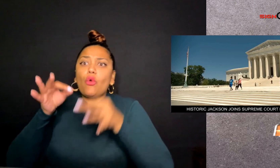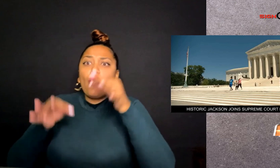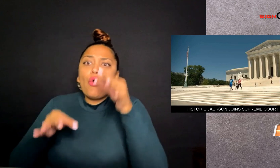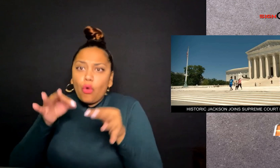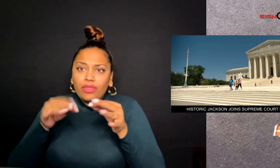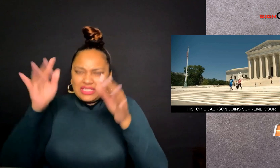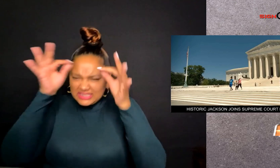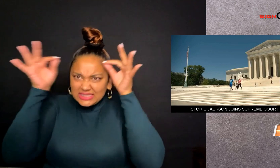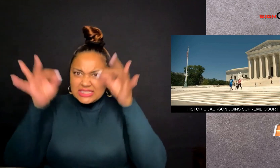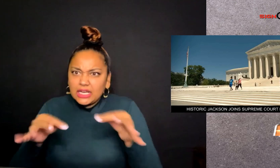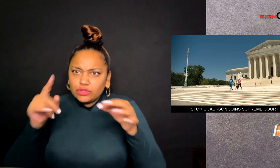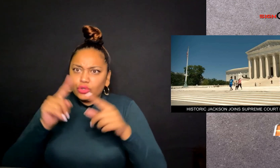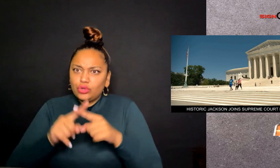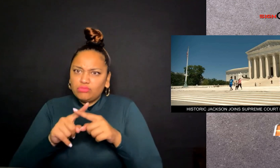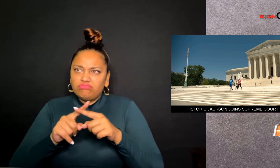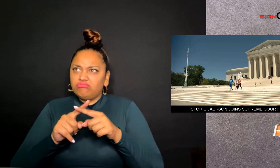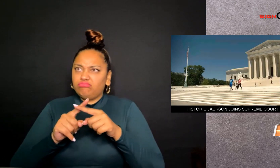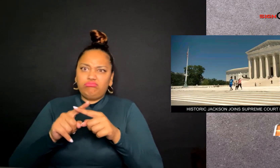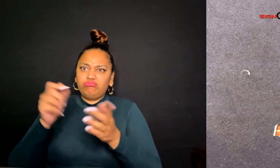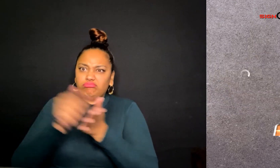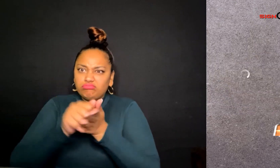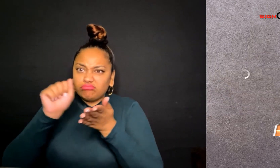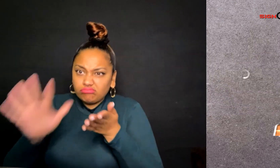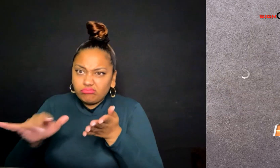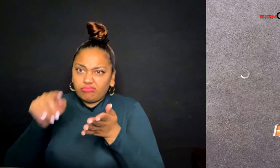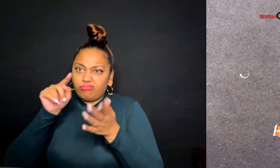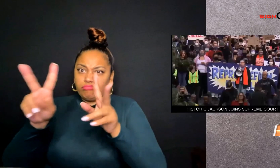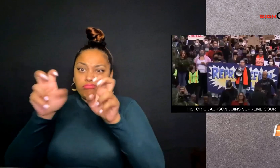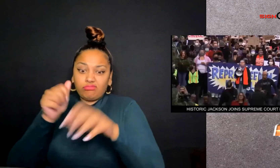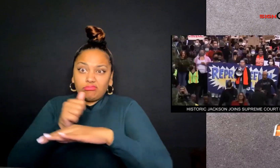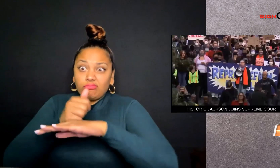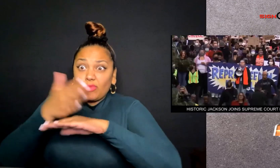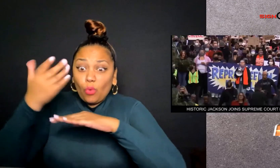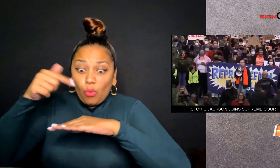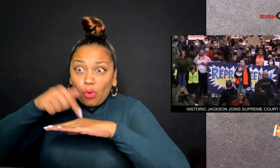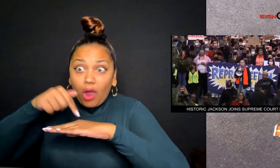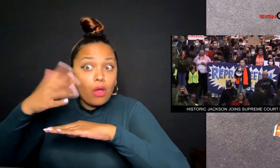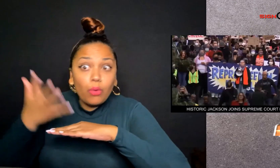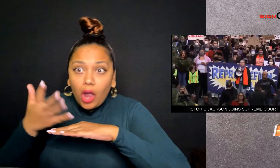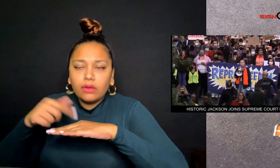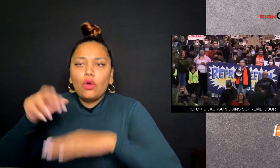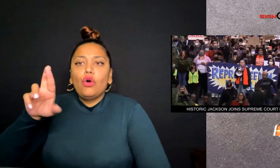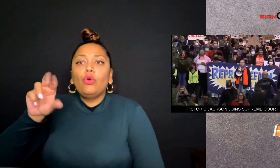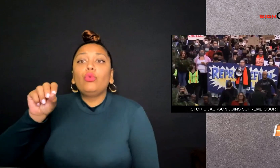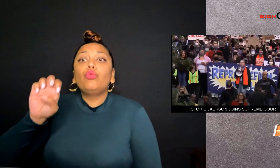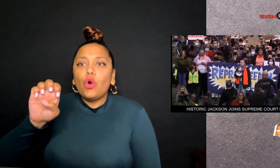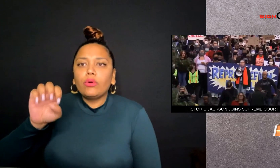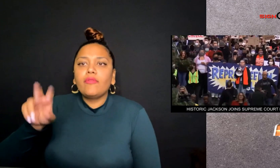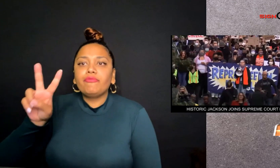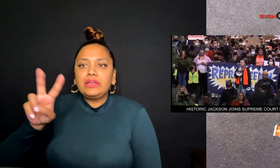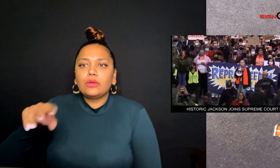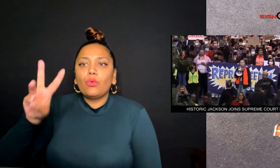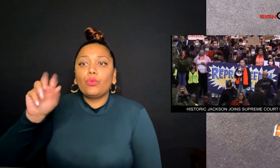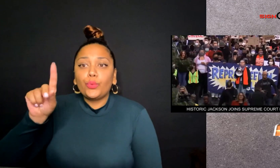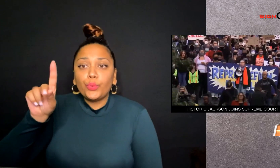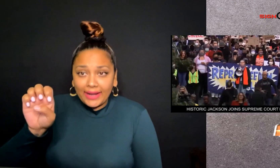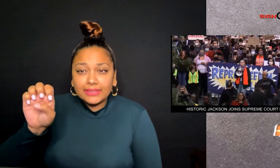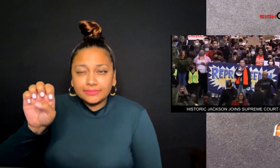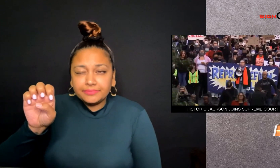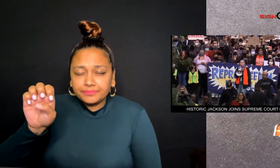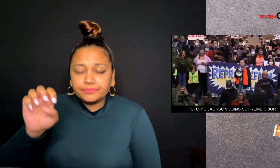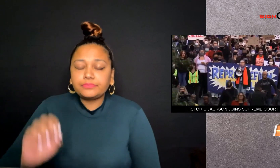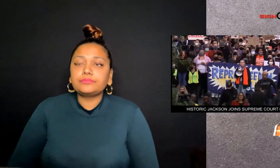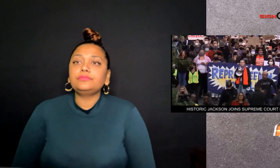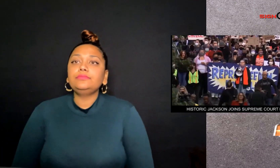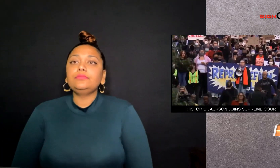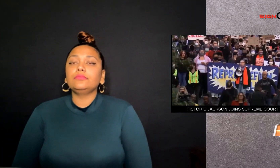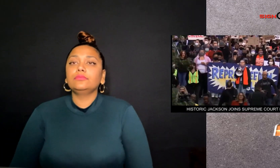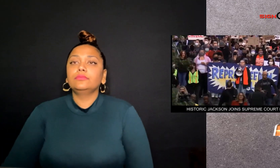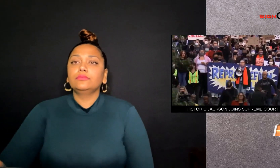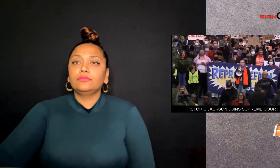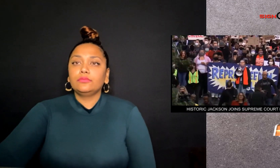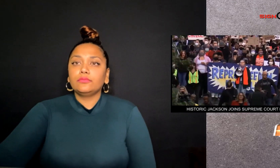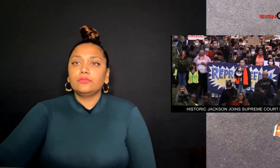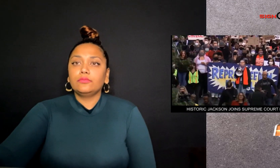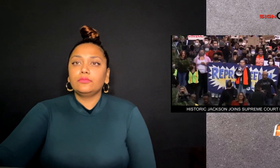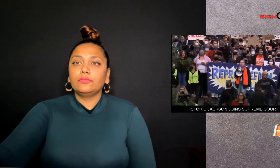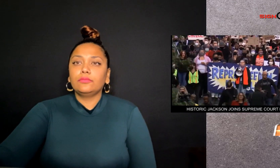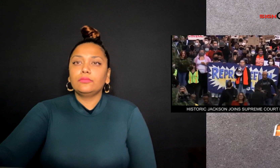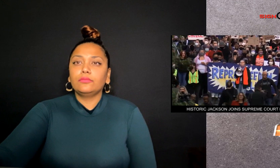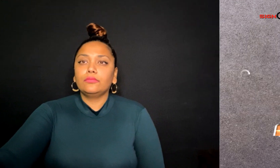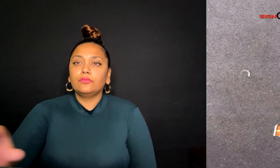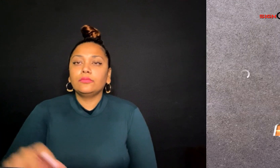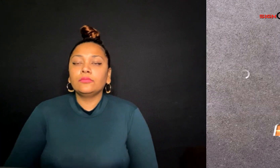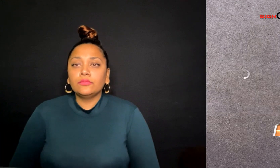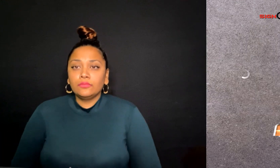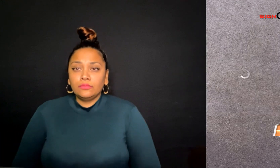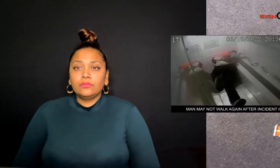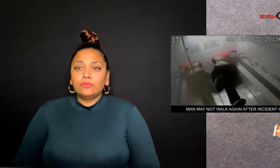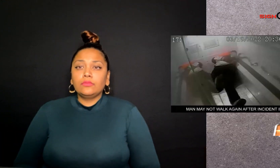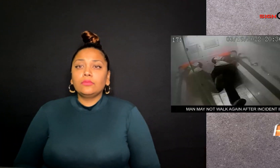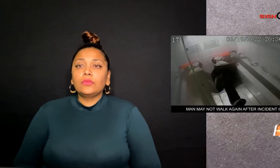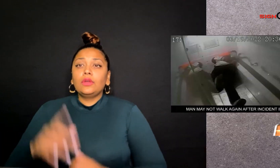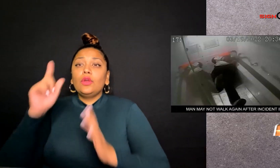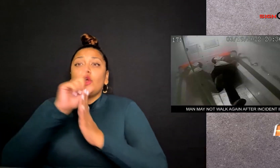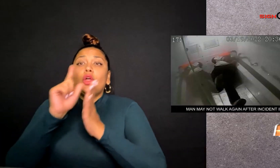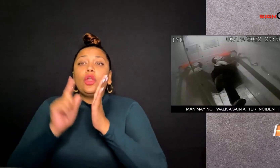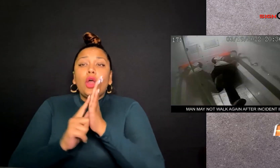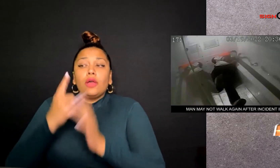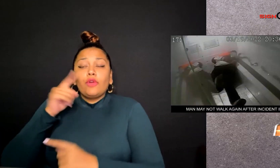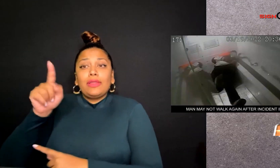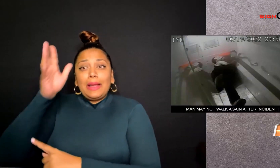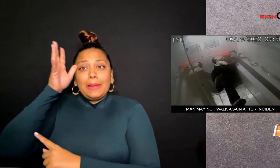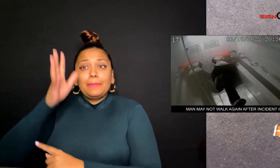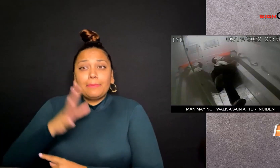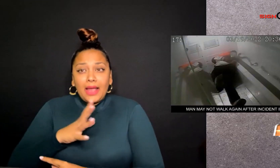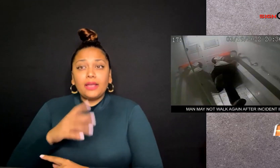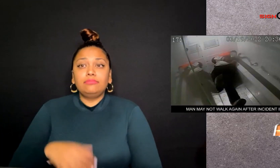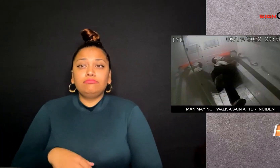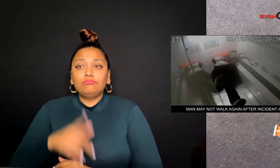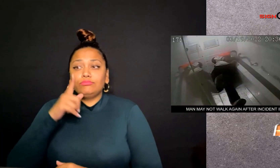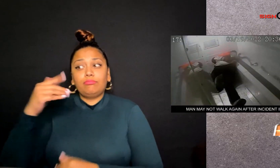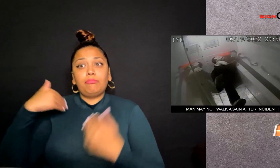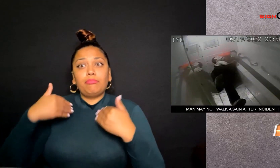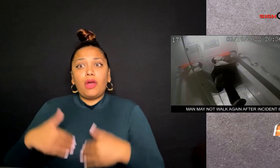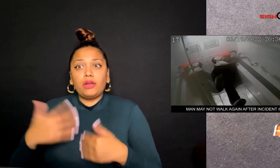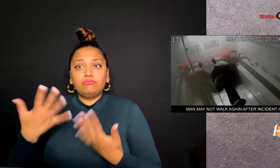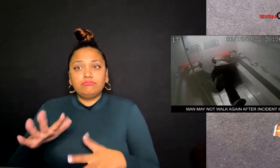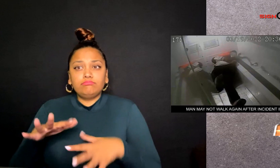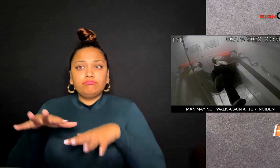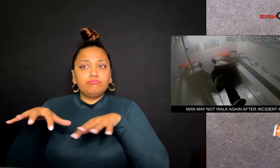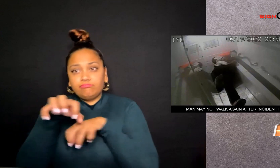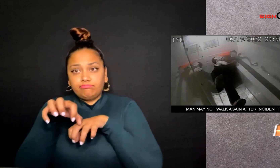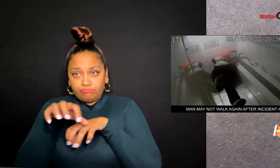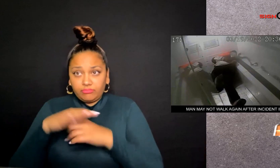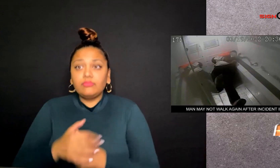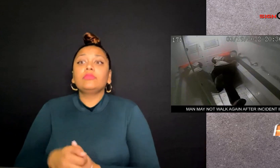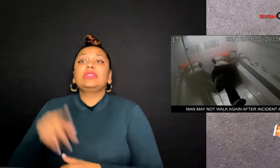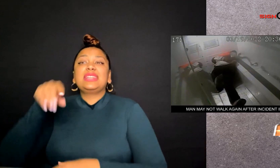disagree with the court's decision to overturn Roe versus Wade